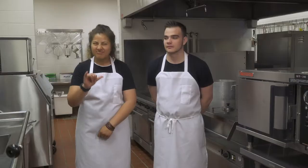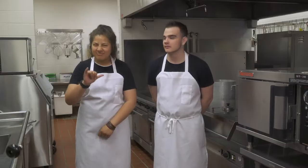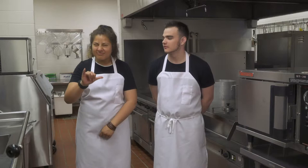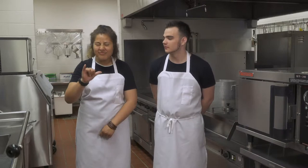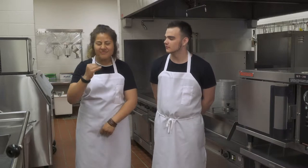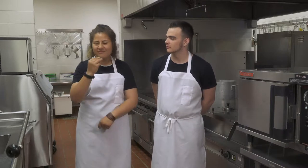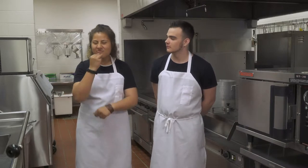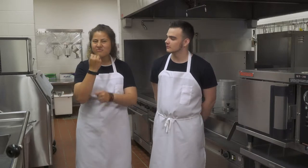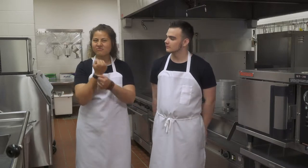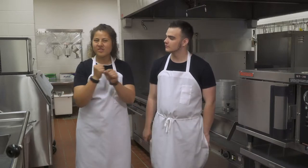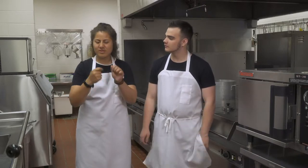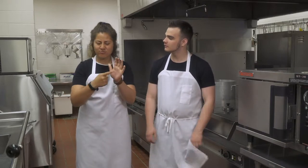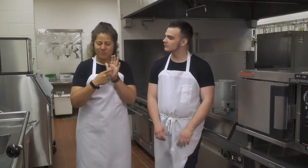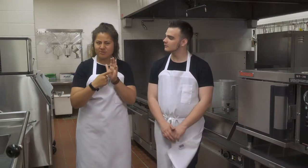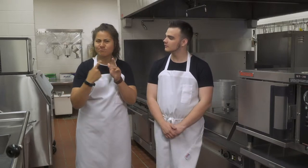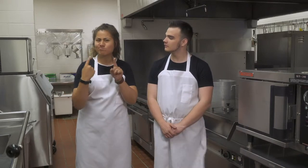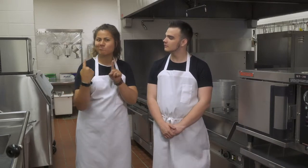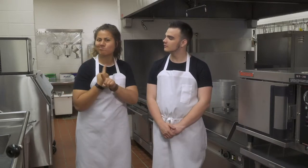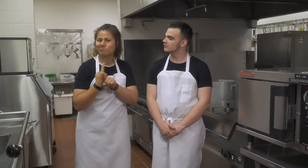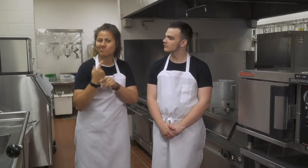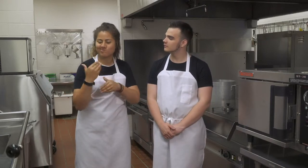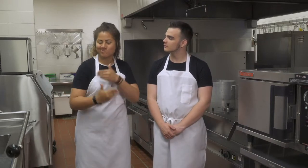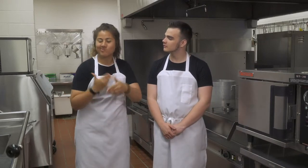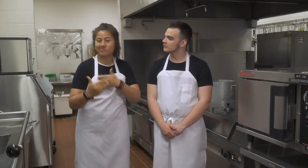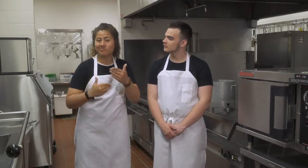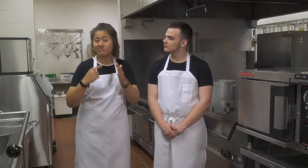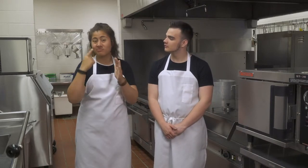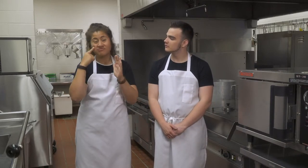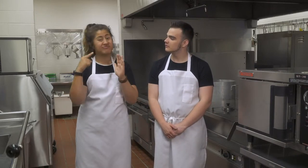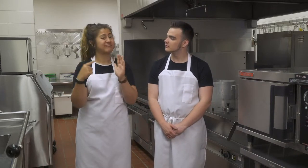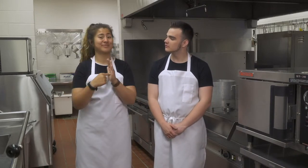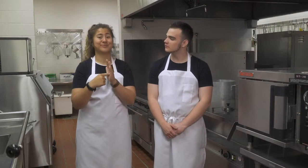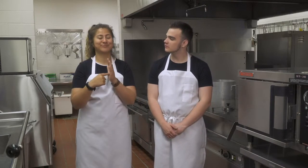So keeping food safe requires some steps.